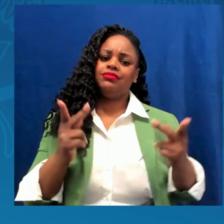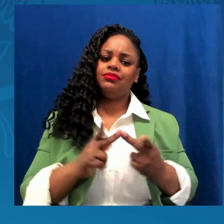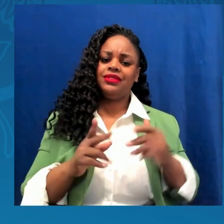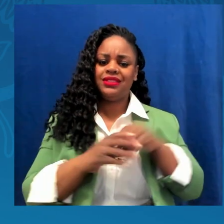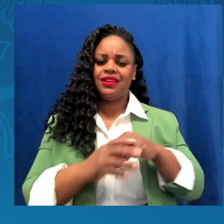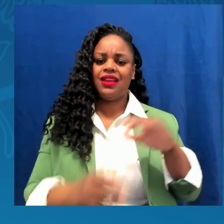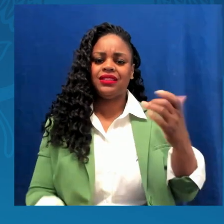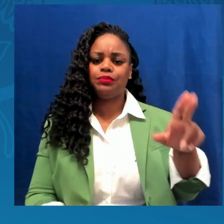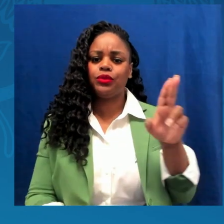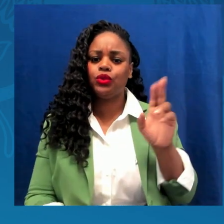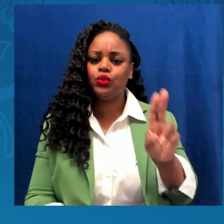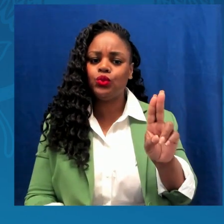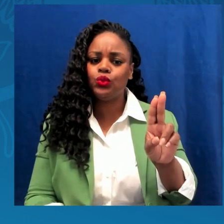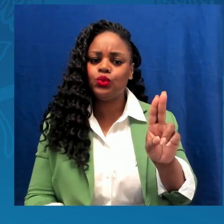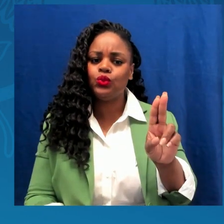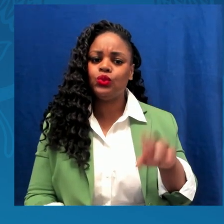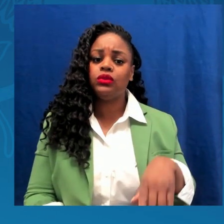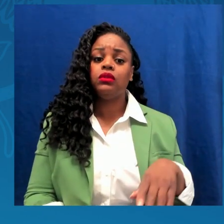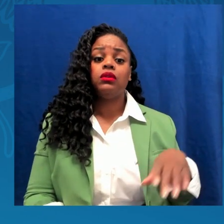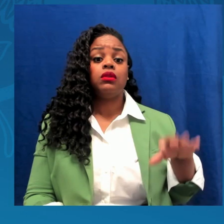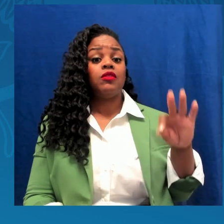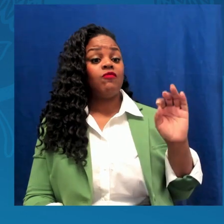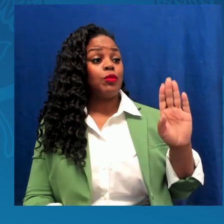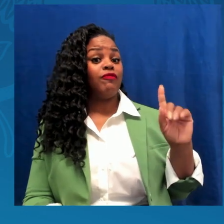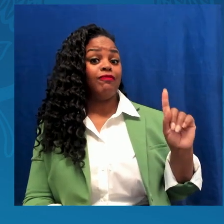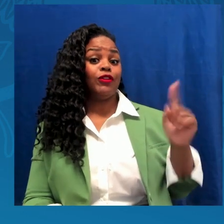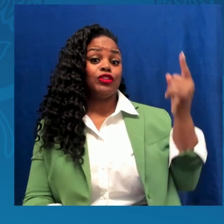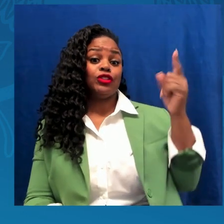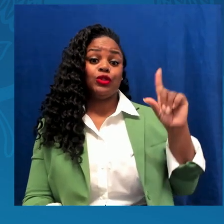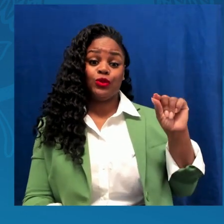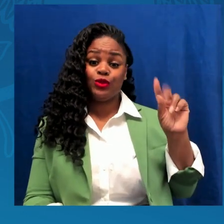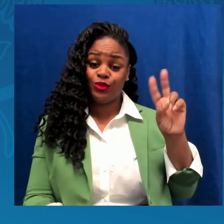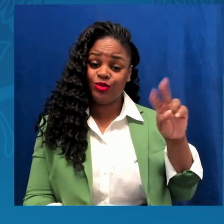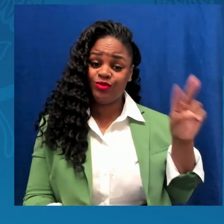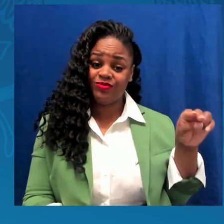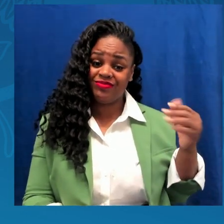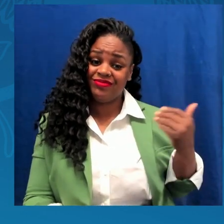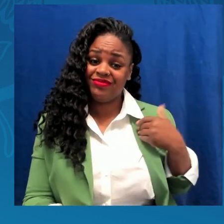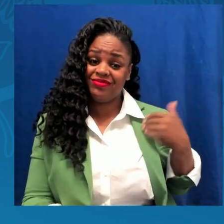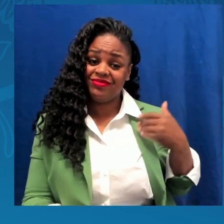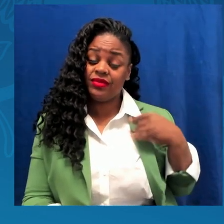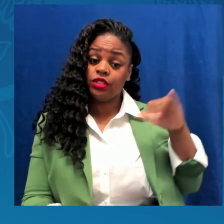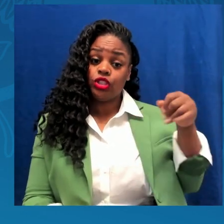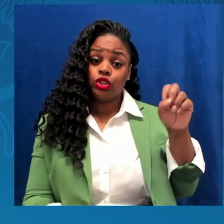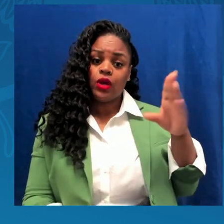But on February 1st, 2022, JSU and many HBCU's were met with threats of violence